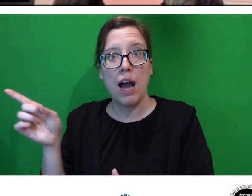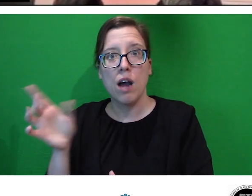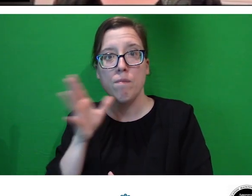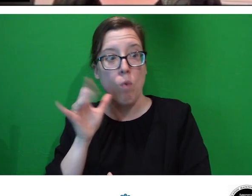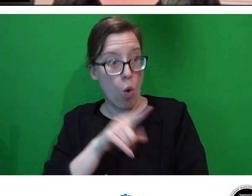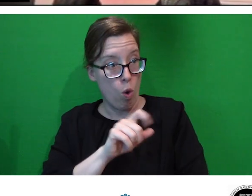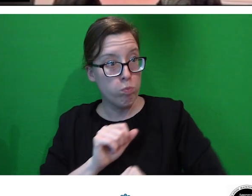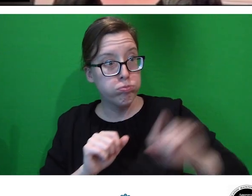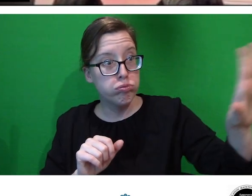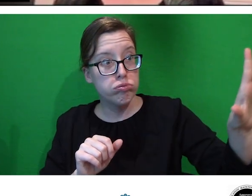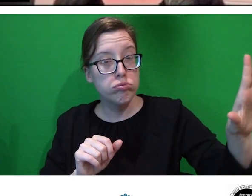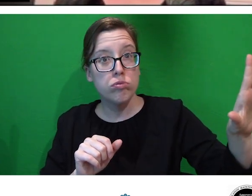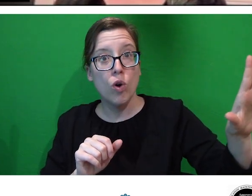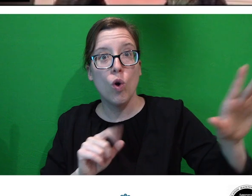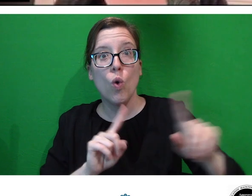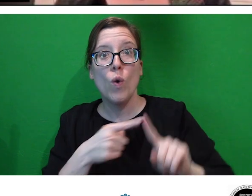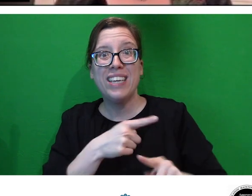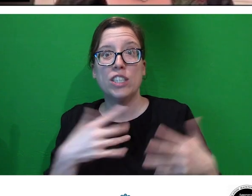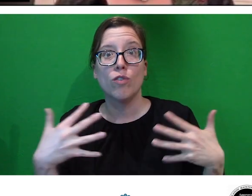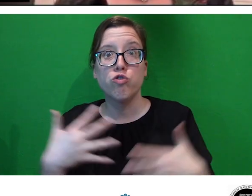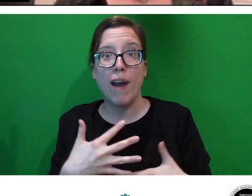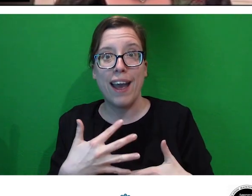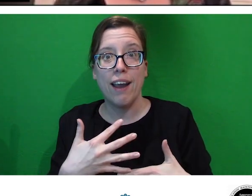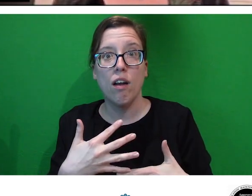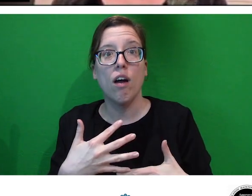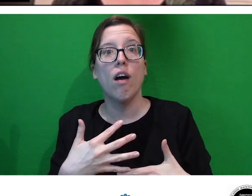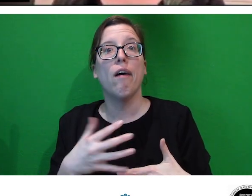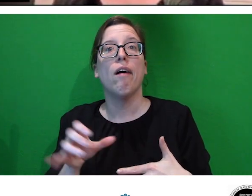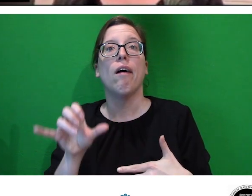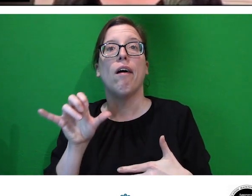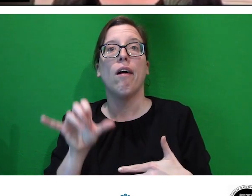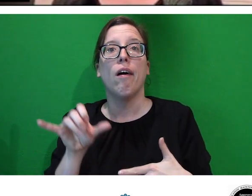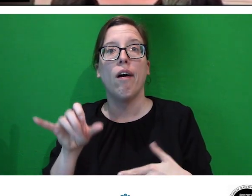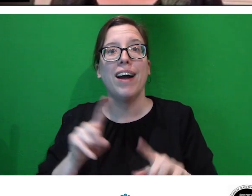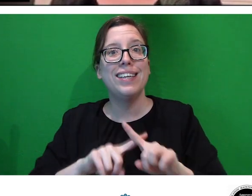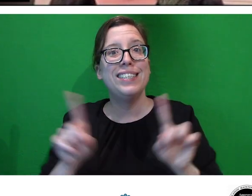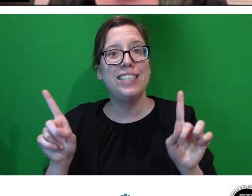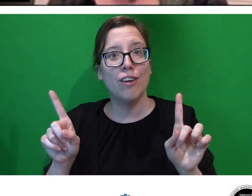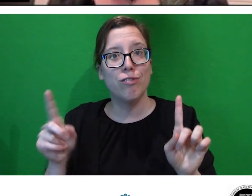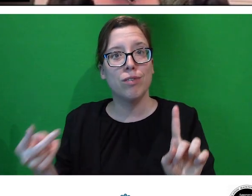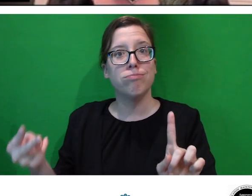Or, oh, he doesn't like that. But if you talk with mom,